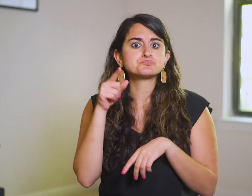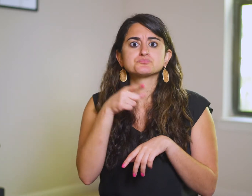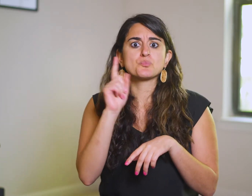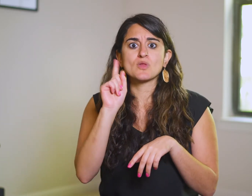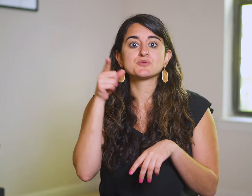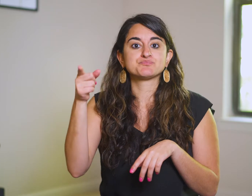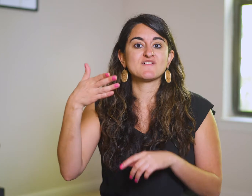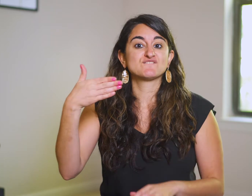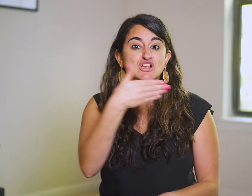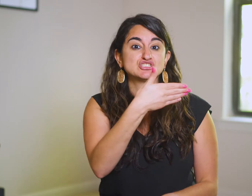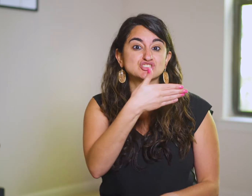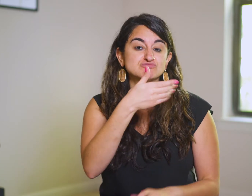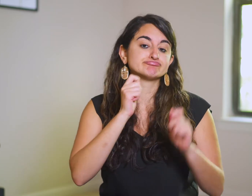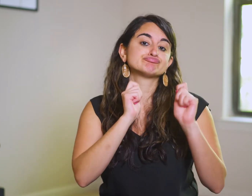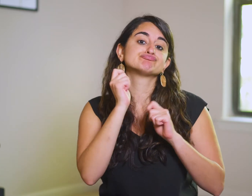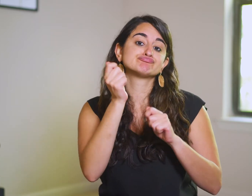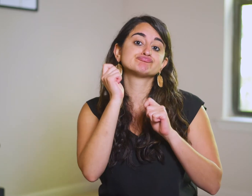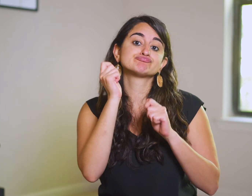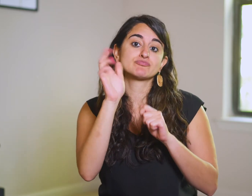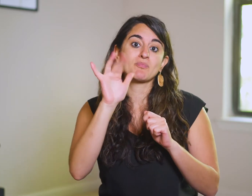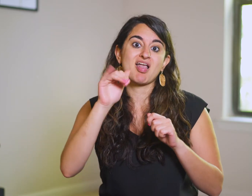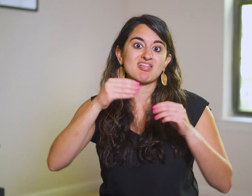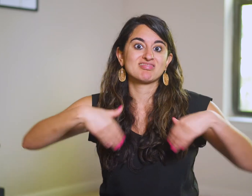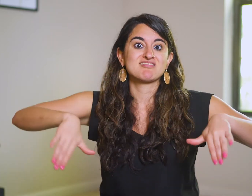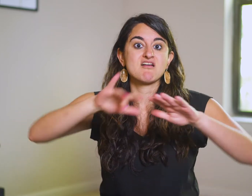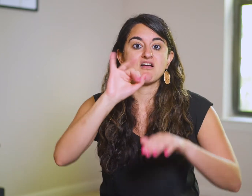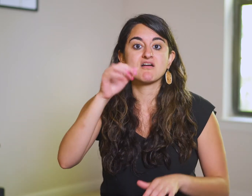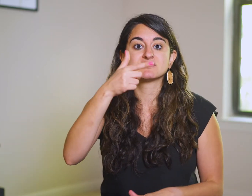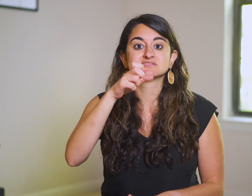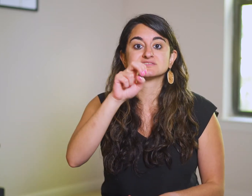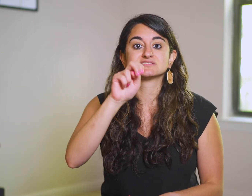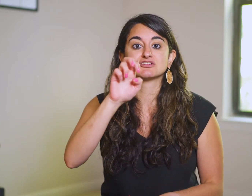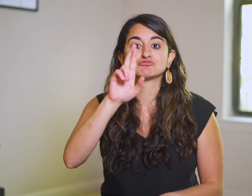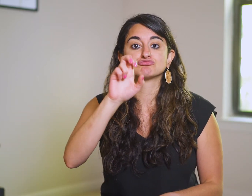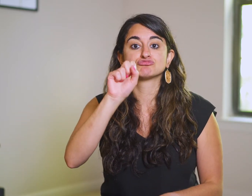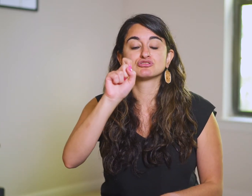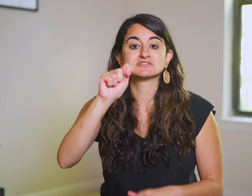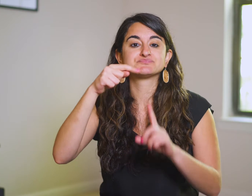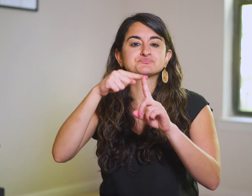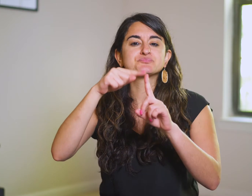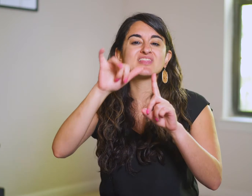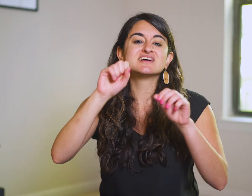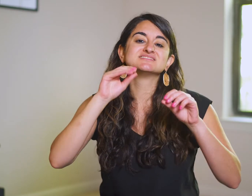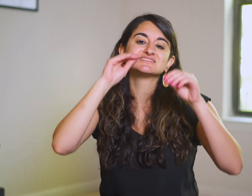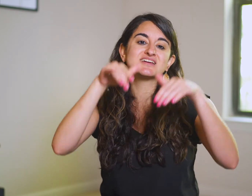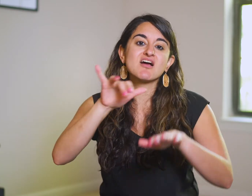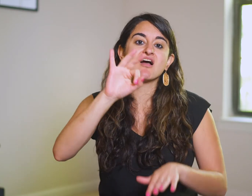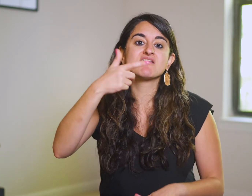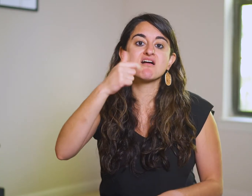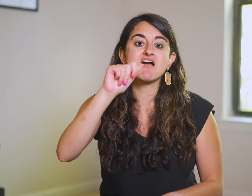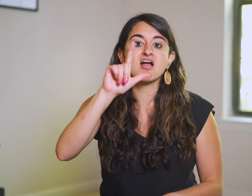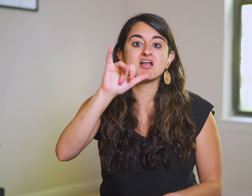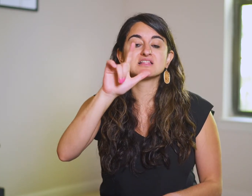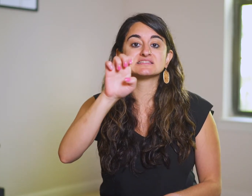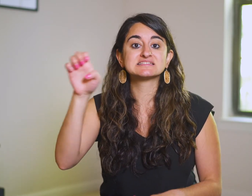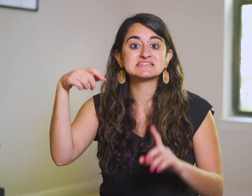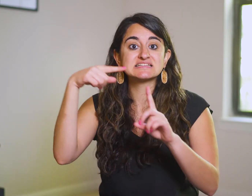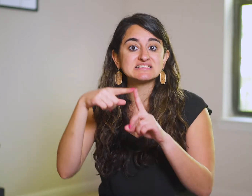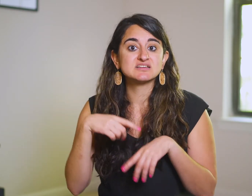They’re fishing by the lake of Gennesaret (the Sea of Galilee)